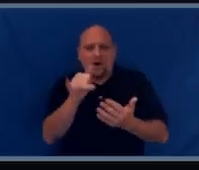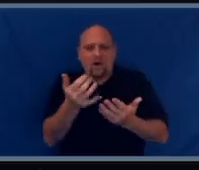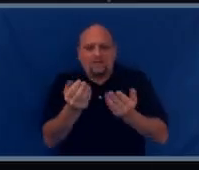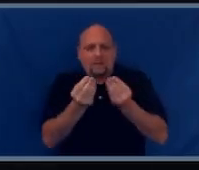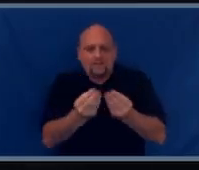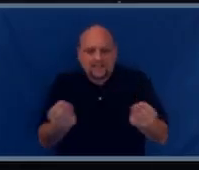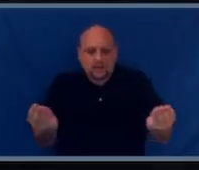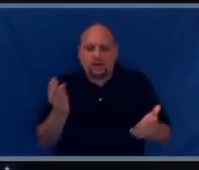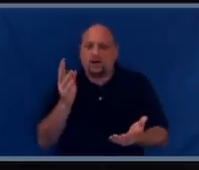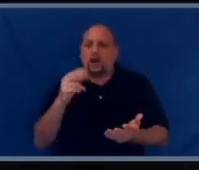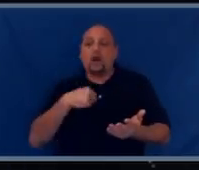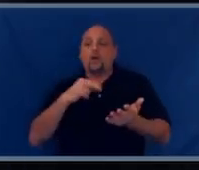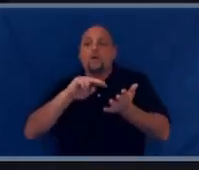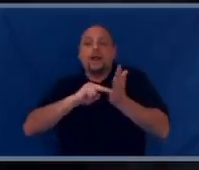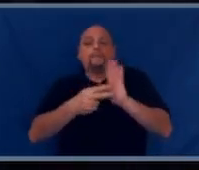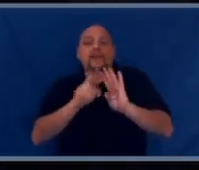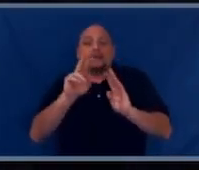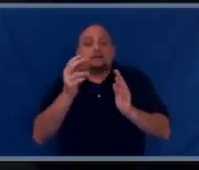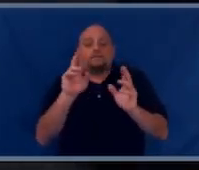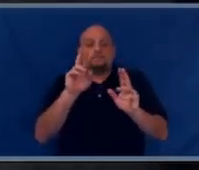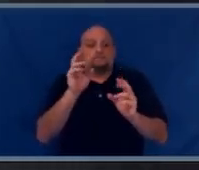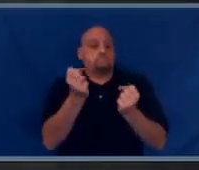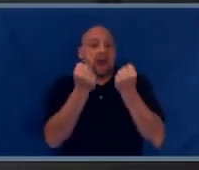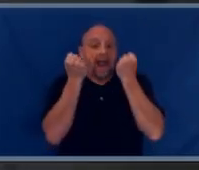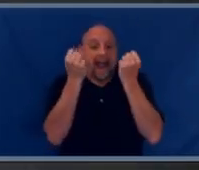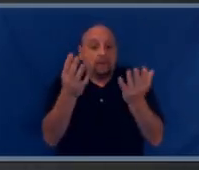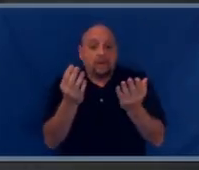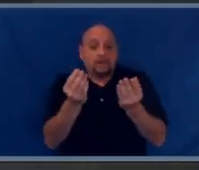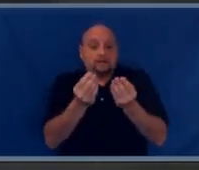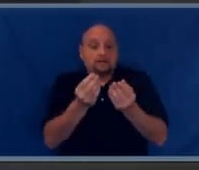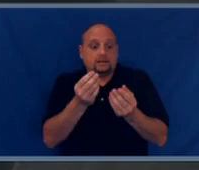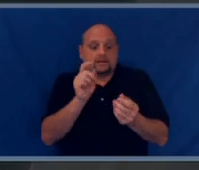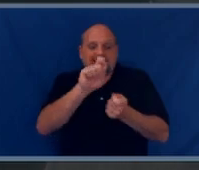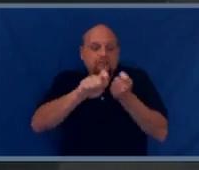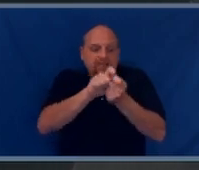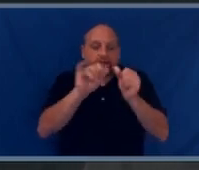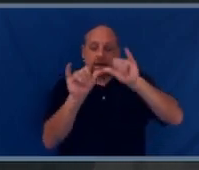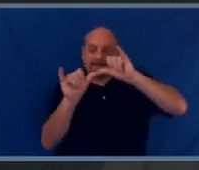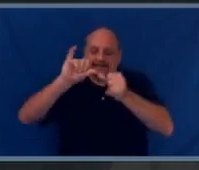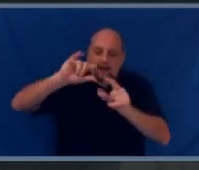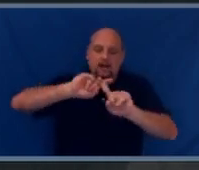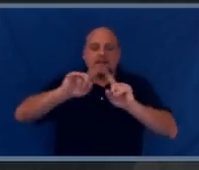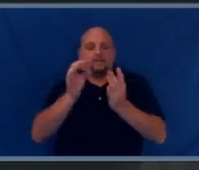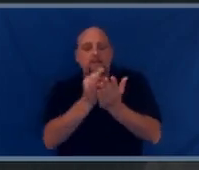THE PARTICLES.